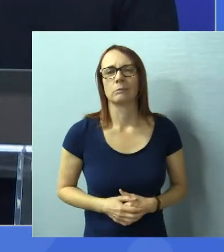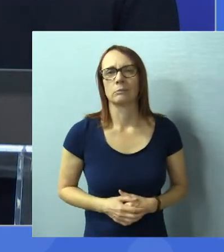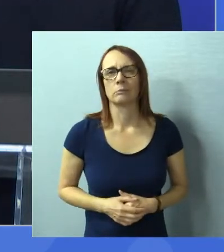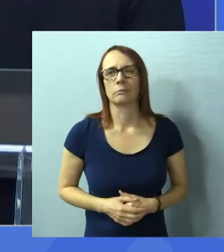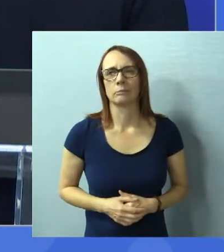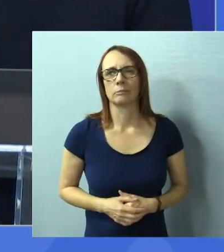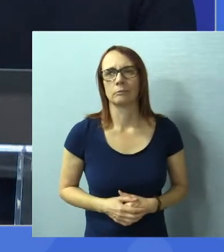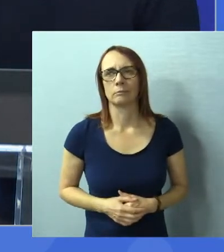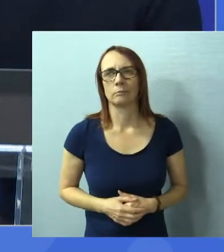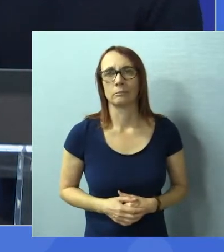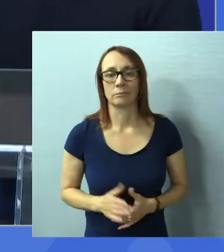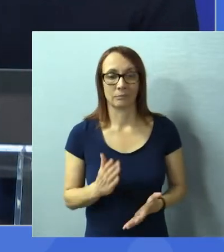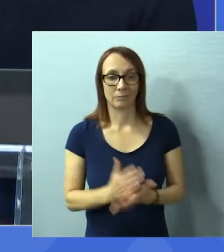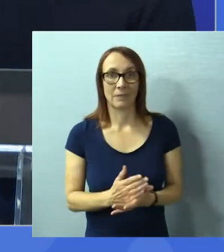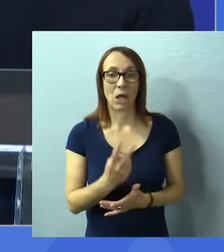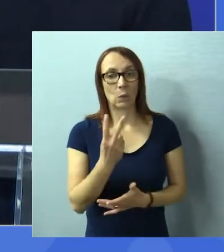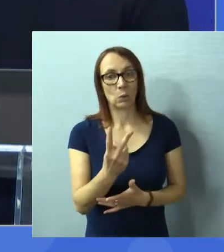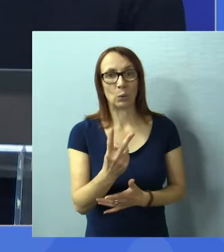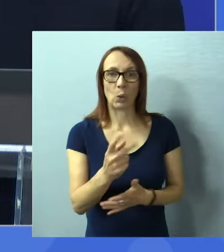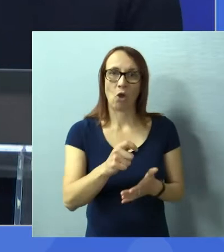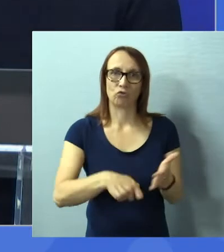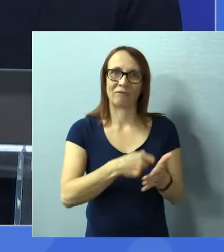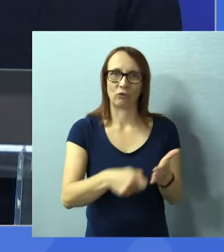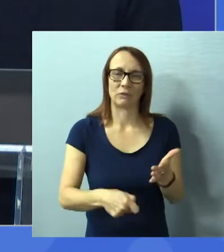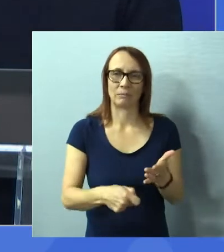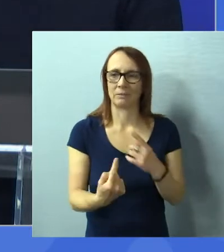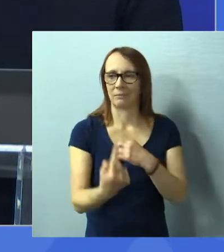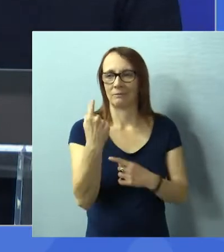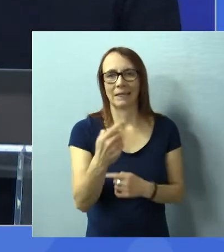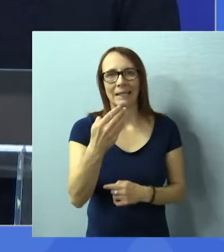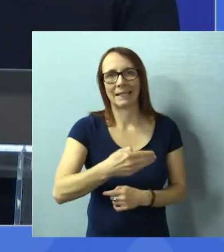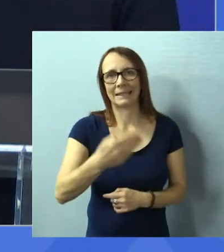call this a tale of two day four endings first in 1997 and nine